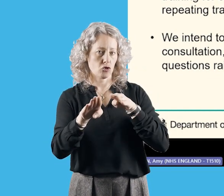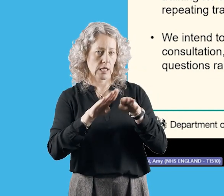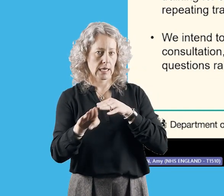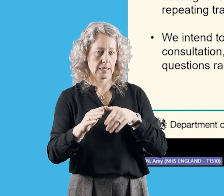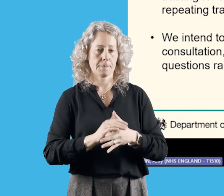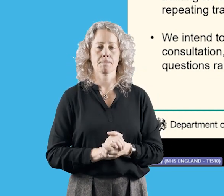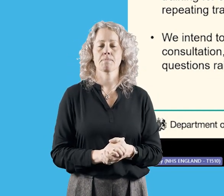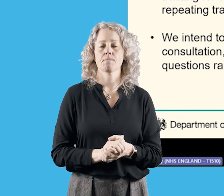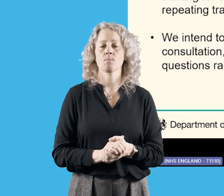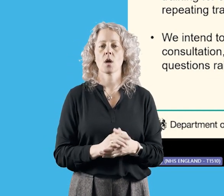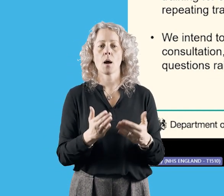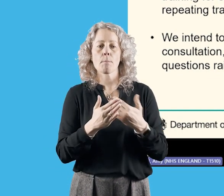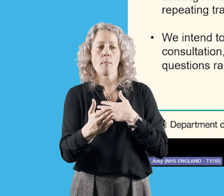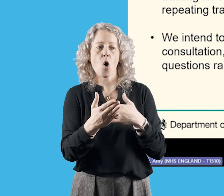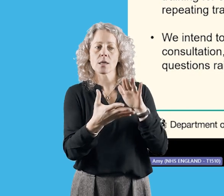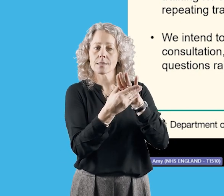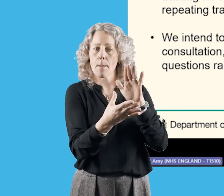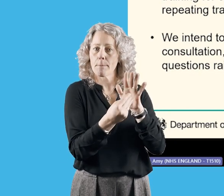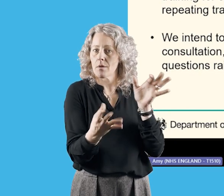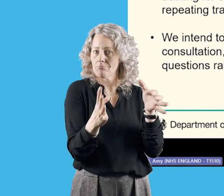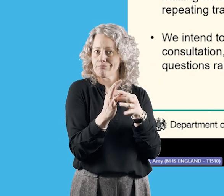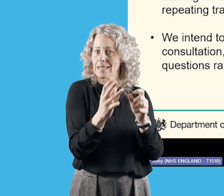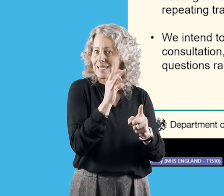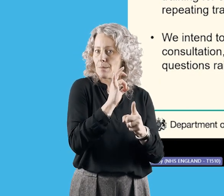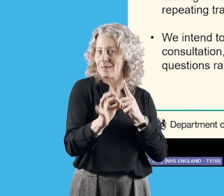such as more examples linked to specific roles or services,